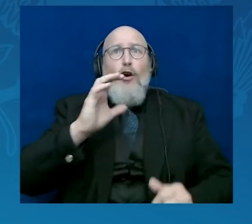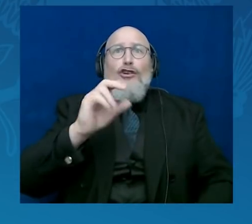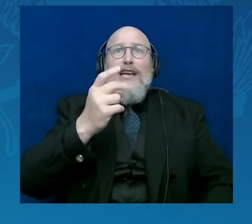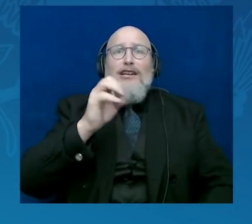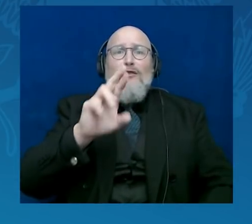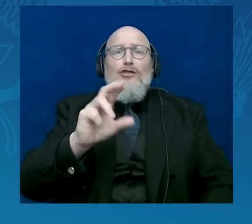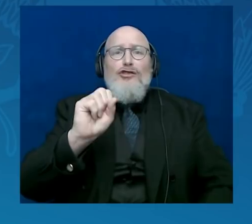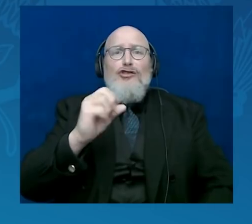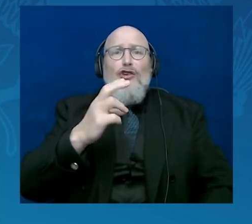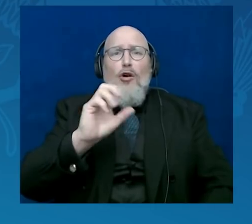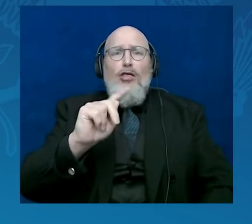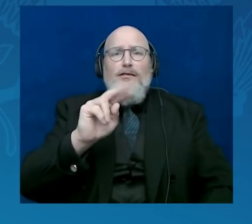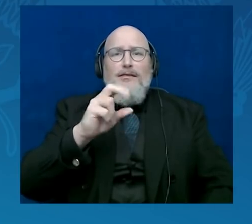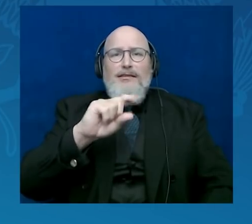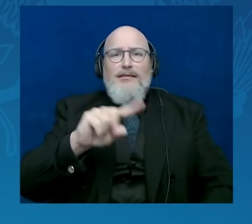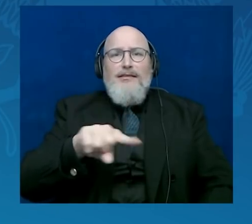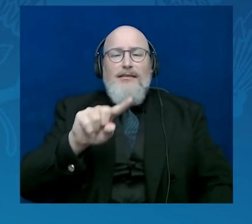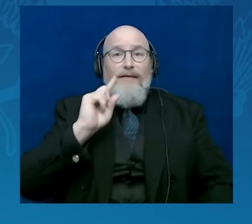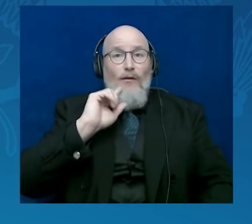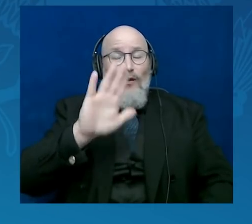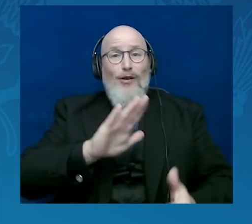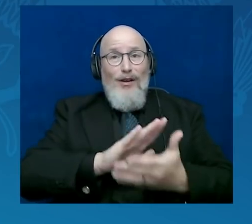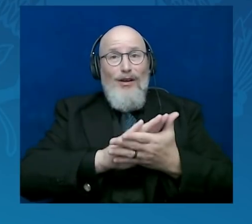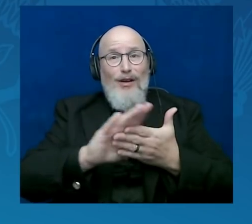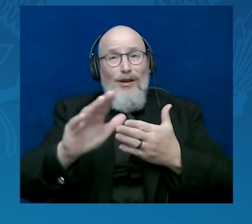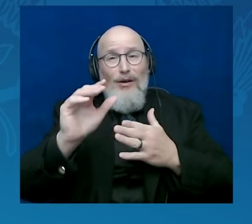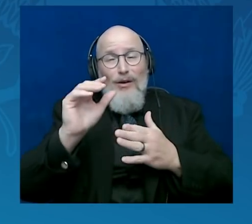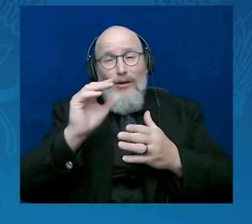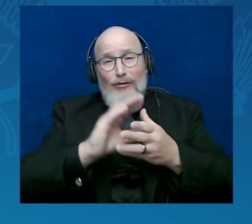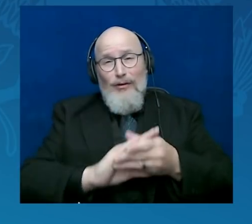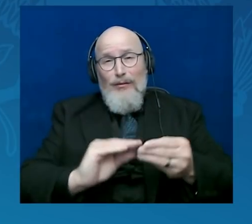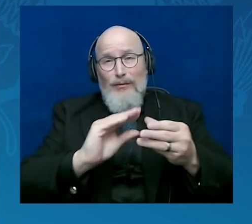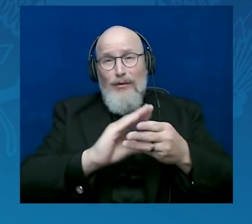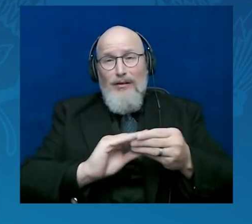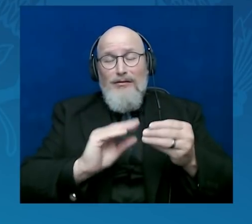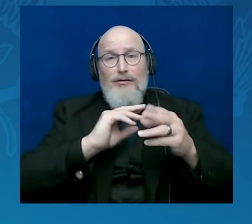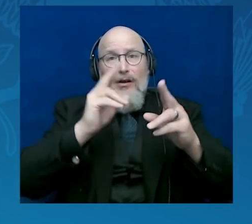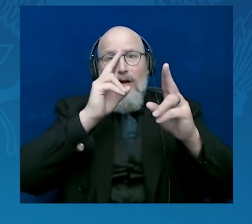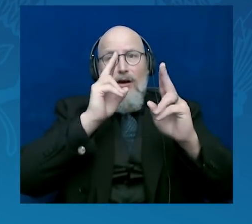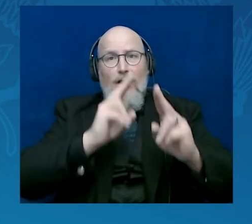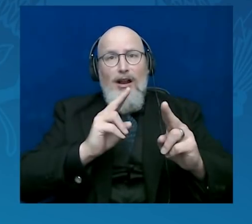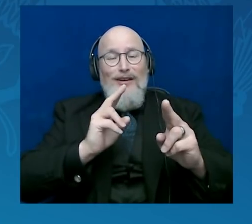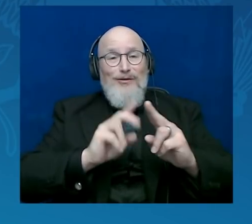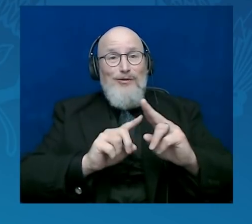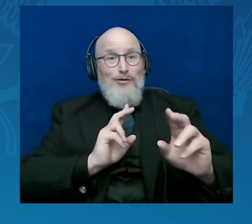So, it is an honor to join all of these distinguished leaders from around the world this morning.